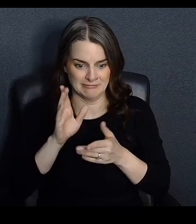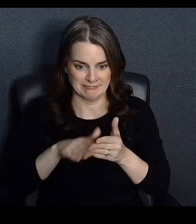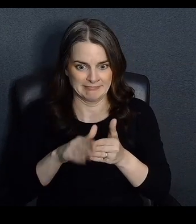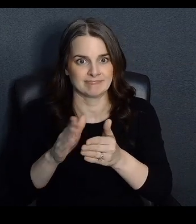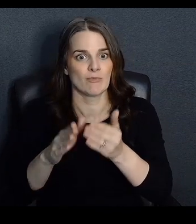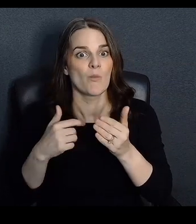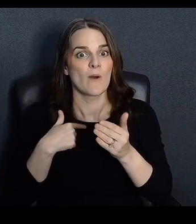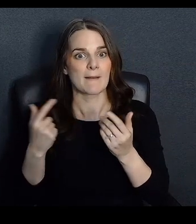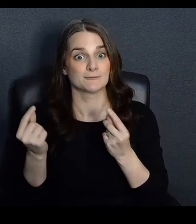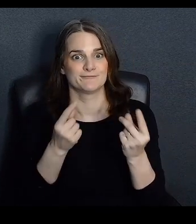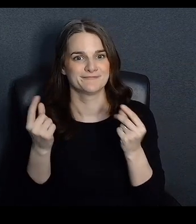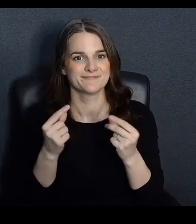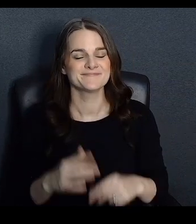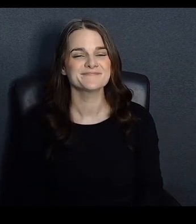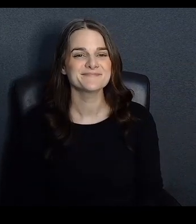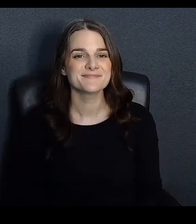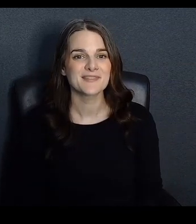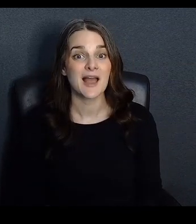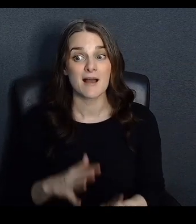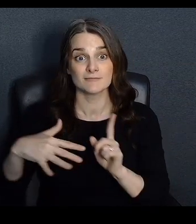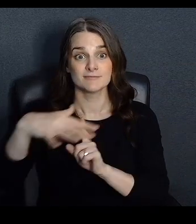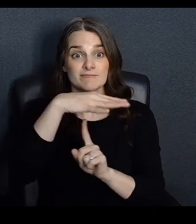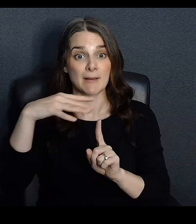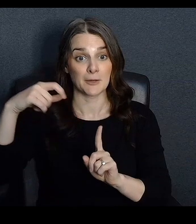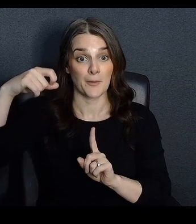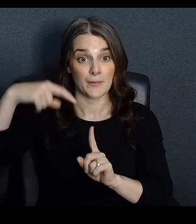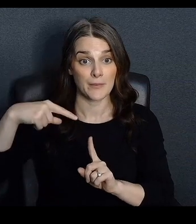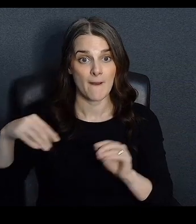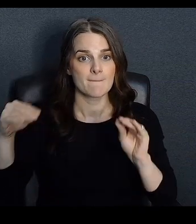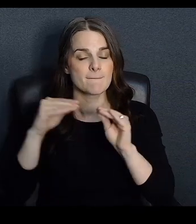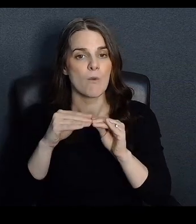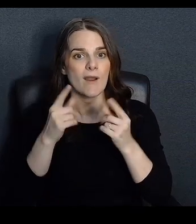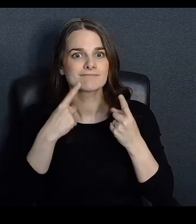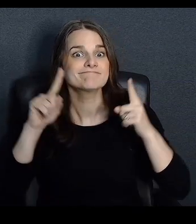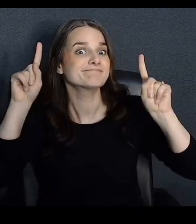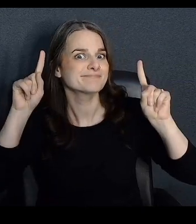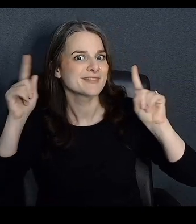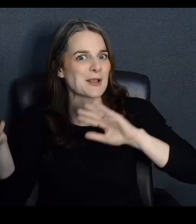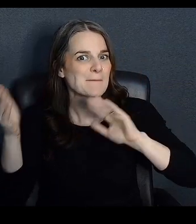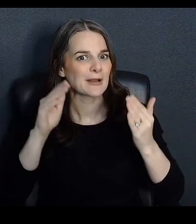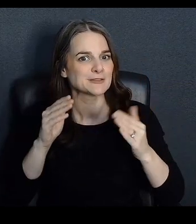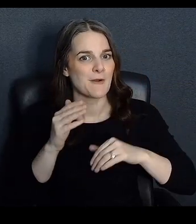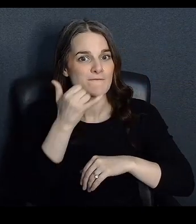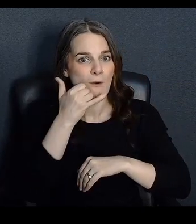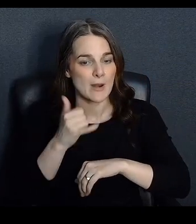Might be more effective environmental cue for me than just a buzzing reminder on my phone,